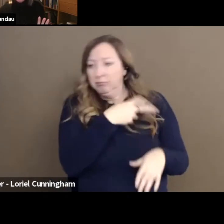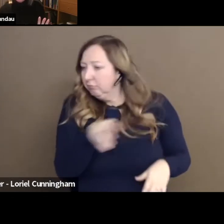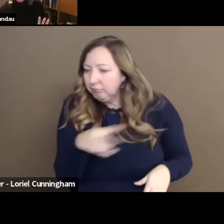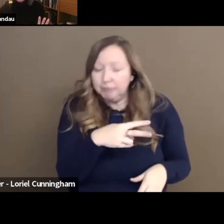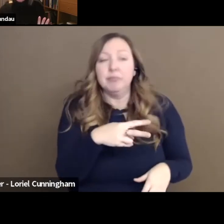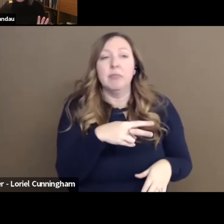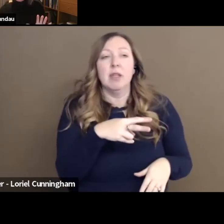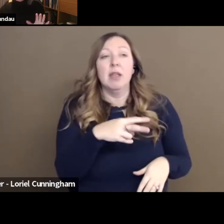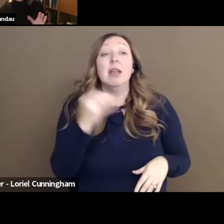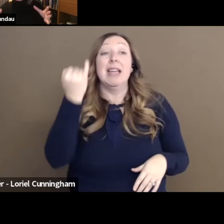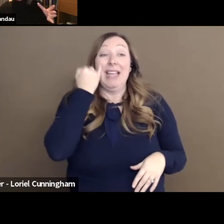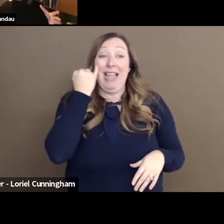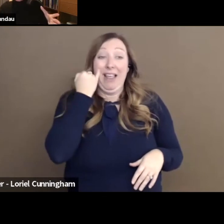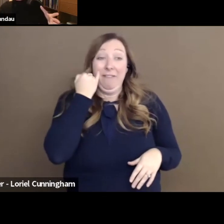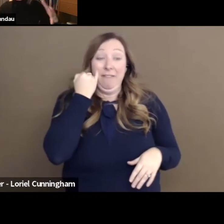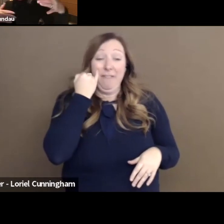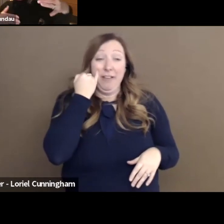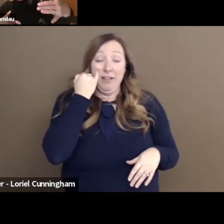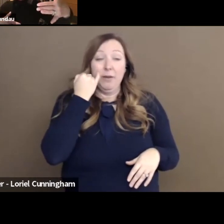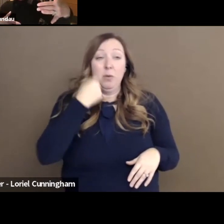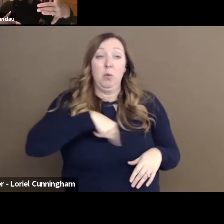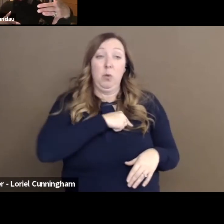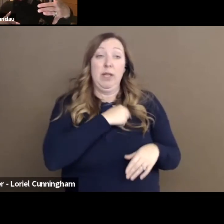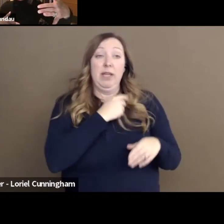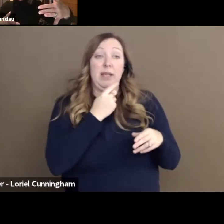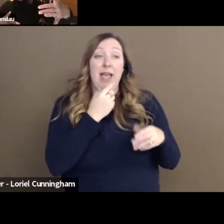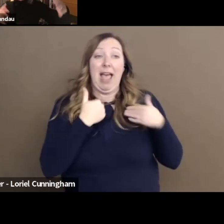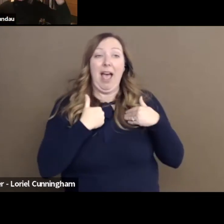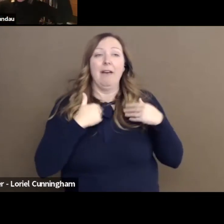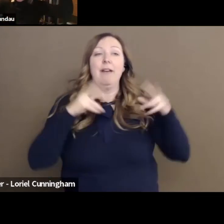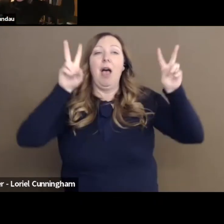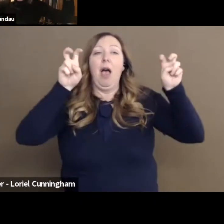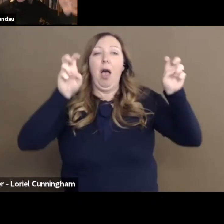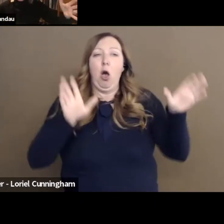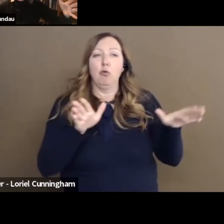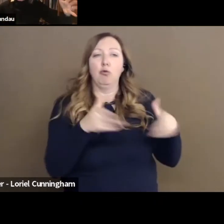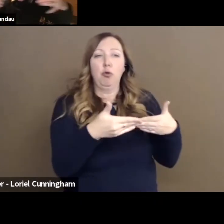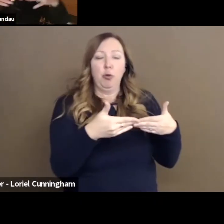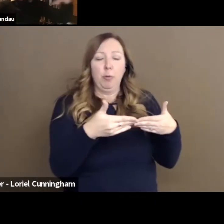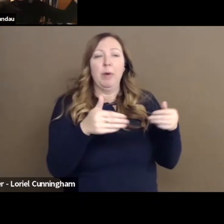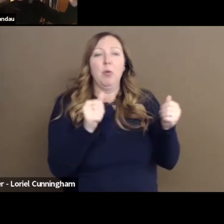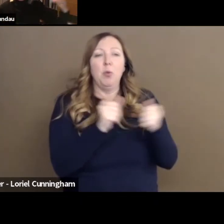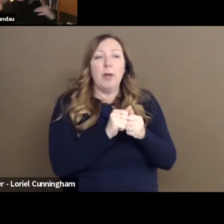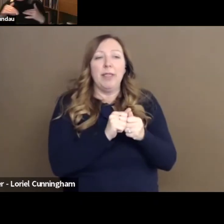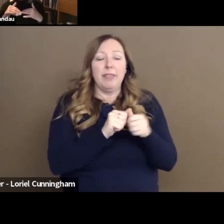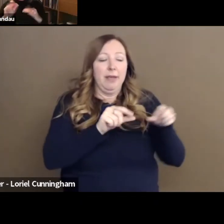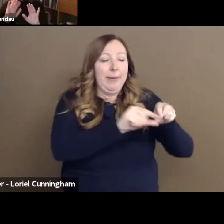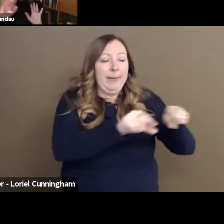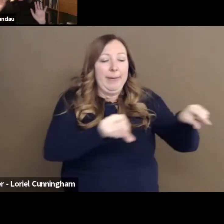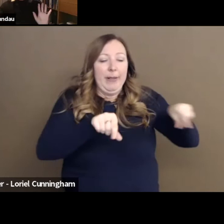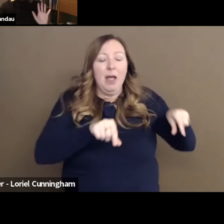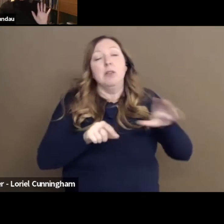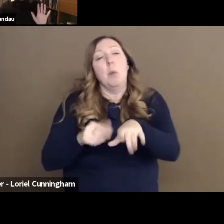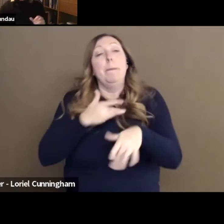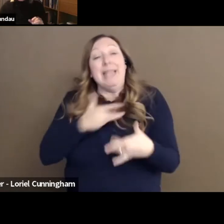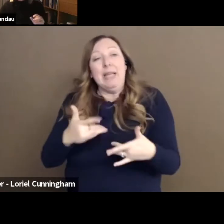uh that that constitutes the boundaries we've always watched them in walled